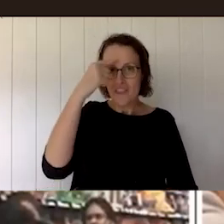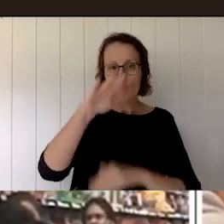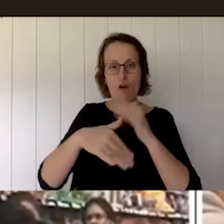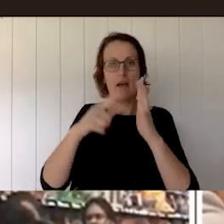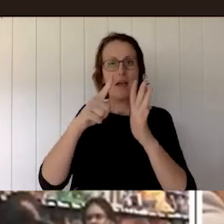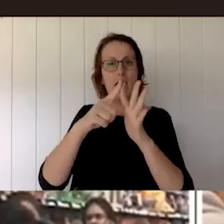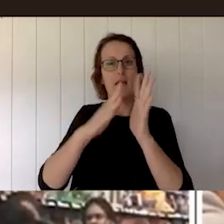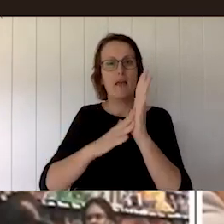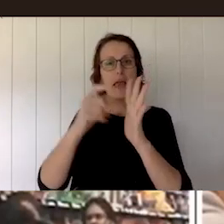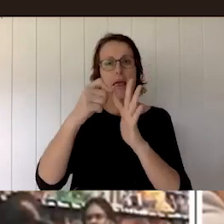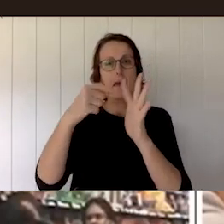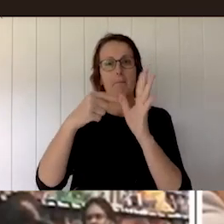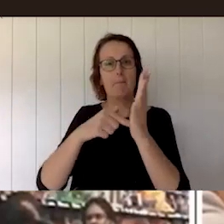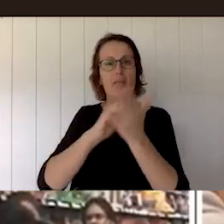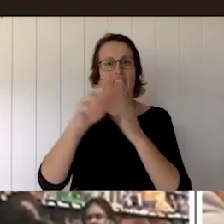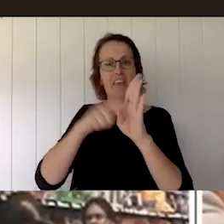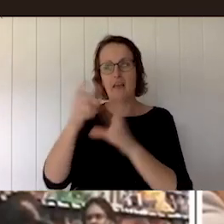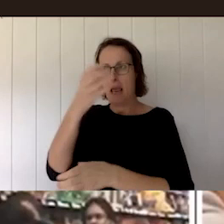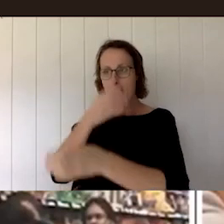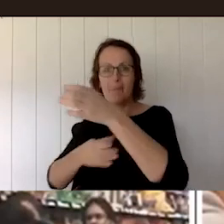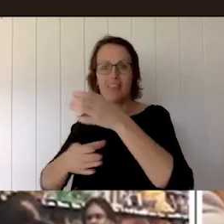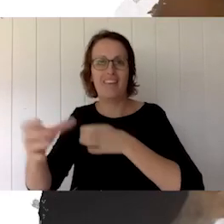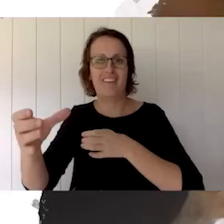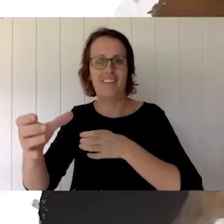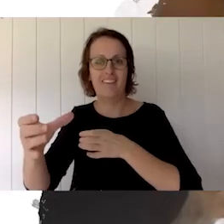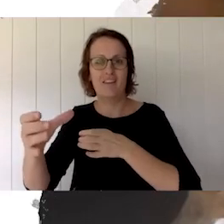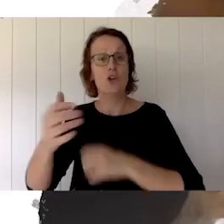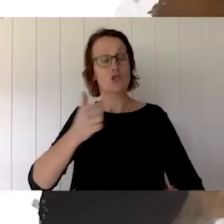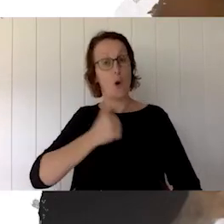way that some others may think about it. You see, in my view, empathy is